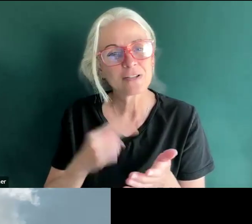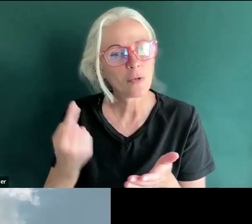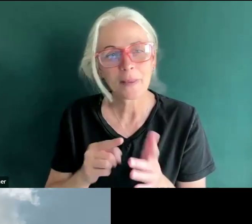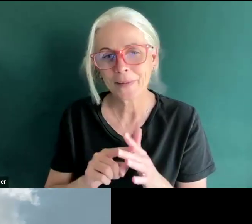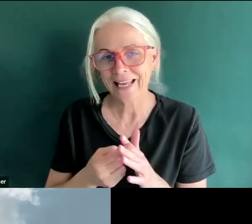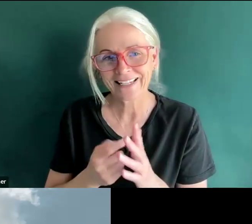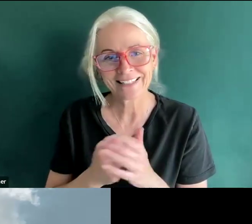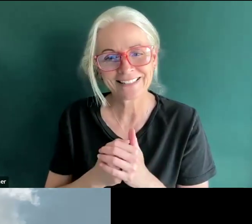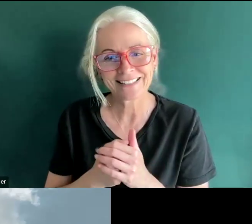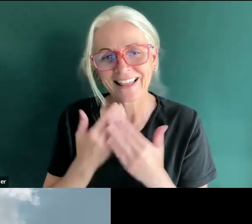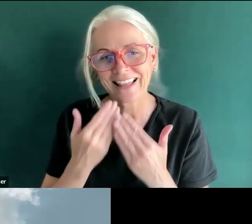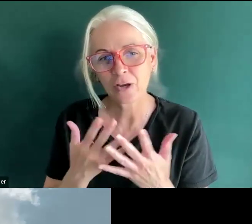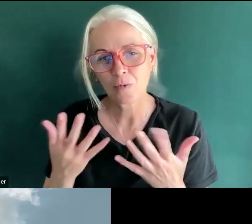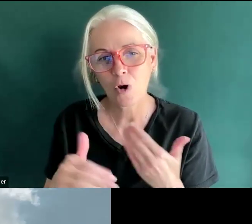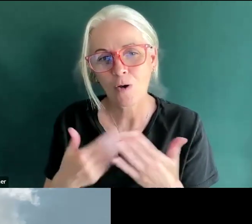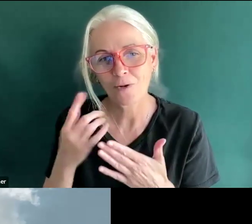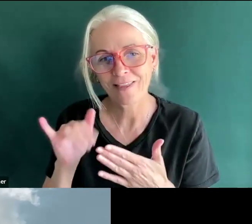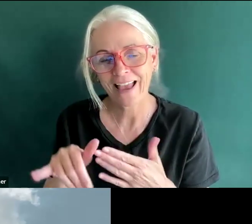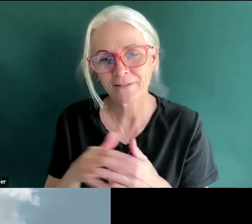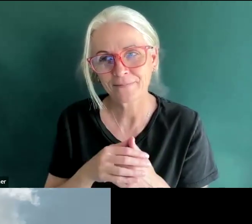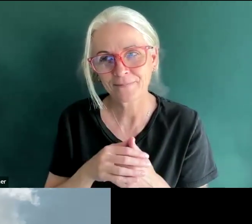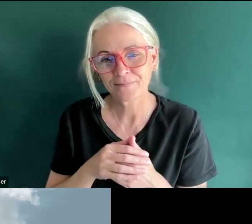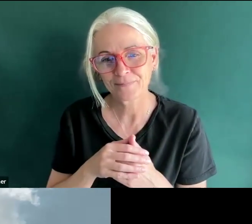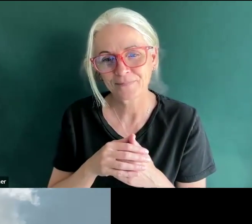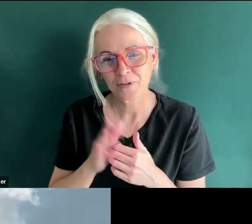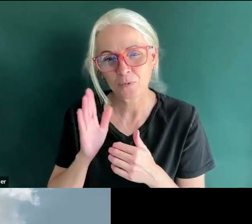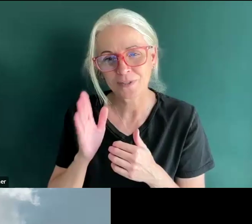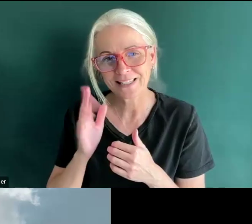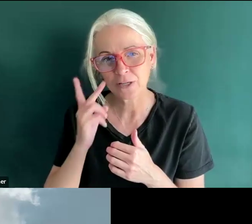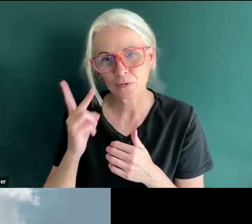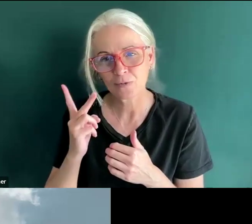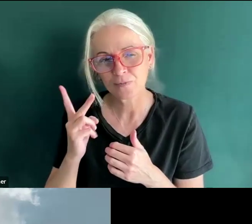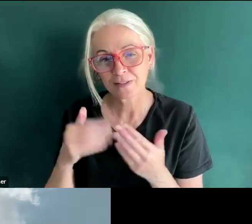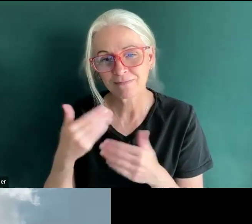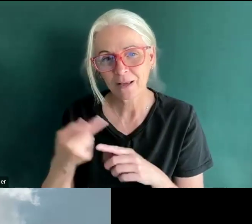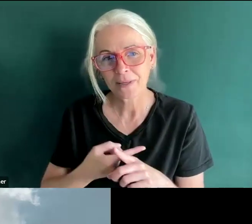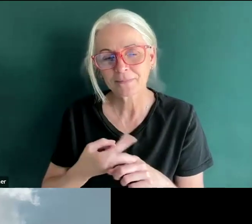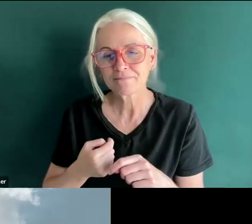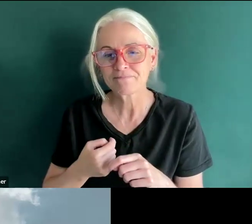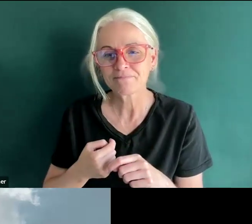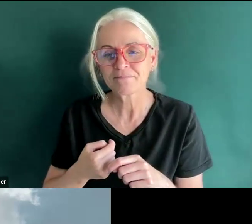so thank you all for that, and yes, we will see you next time as a participant.